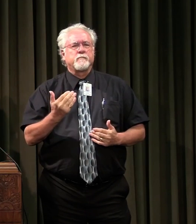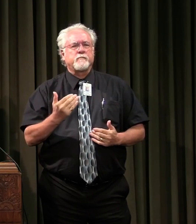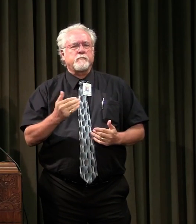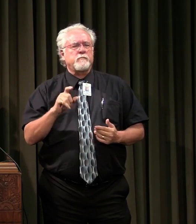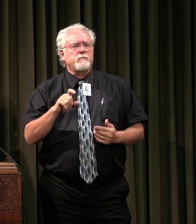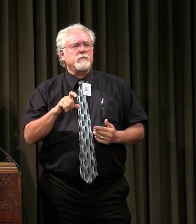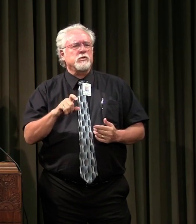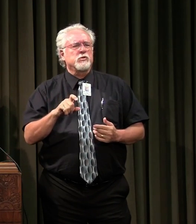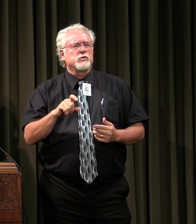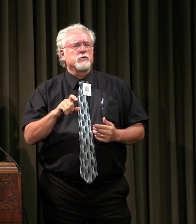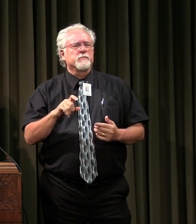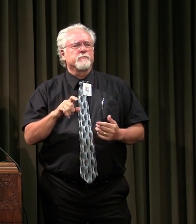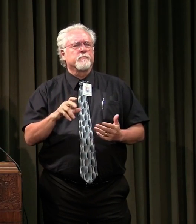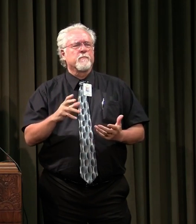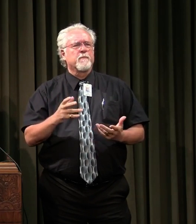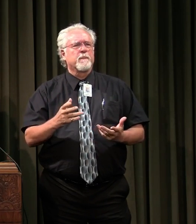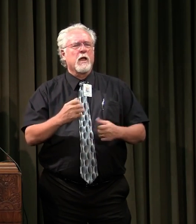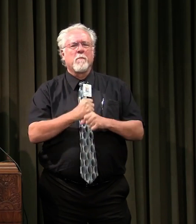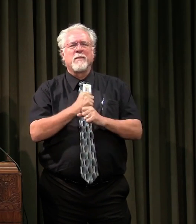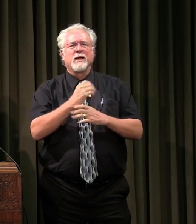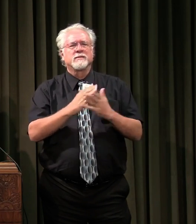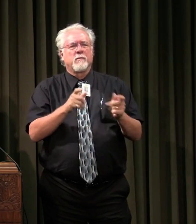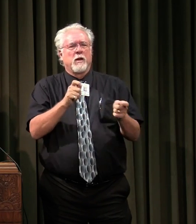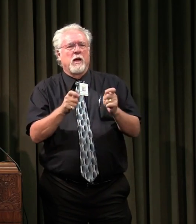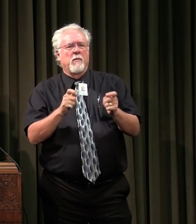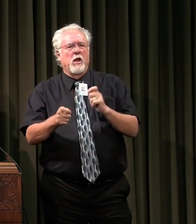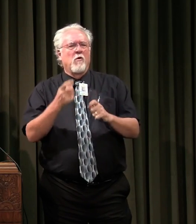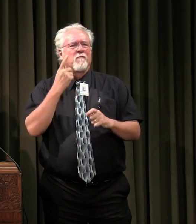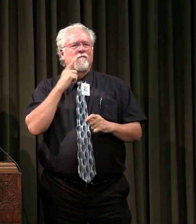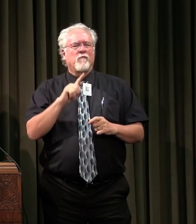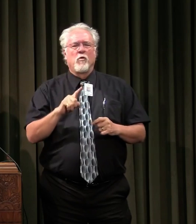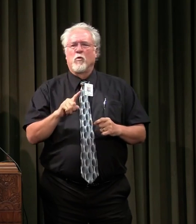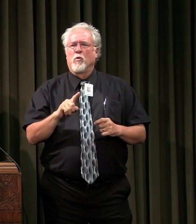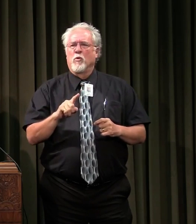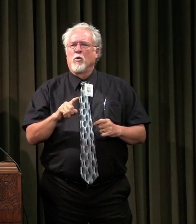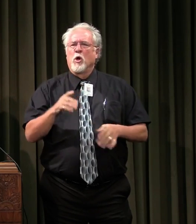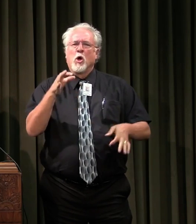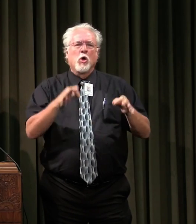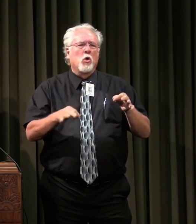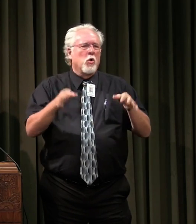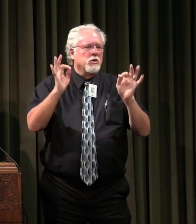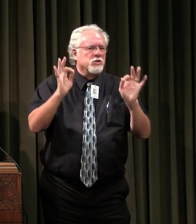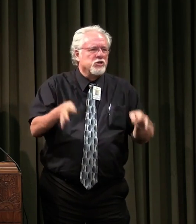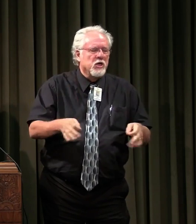to make some accommodation for court judgments, consent decrees, things of that